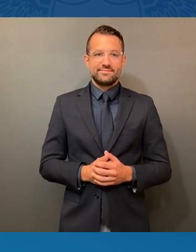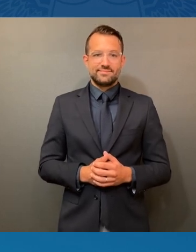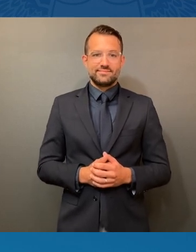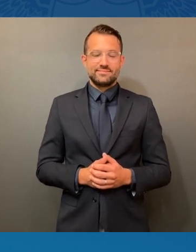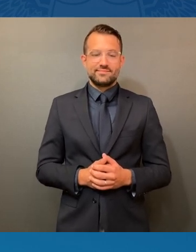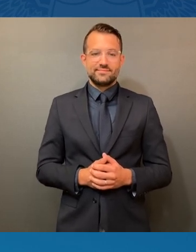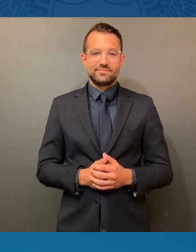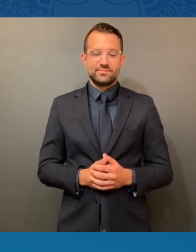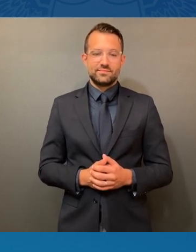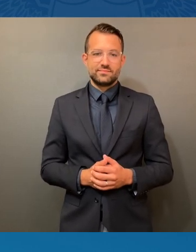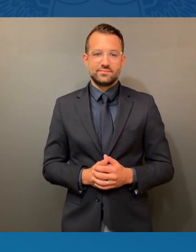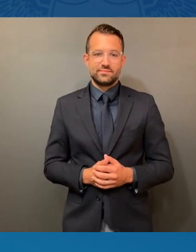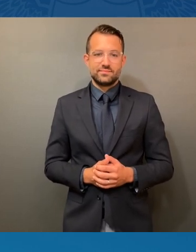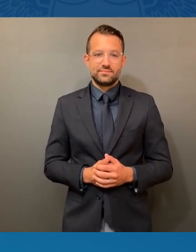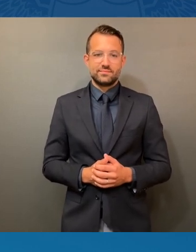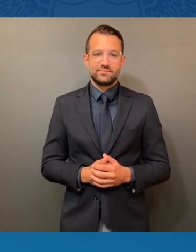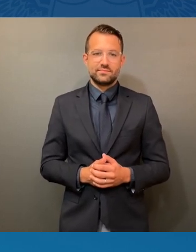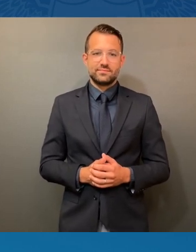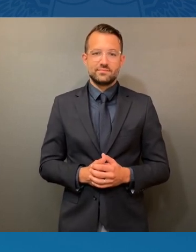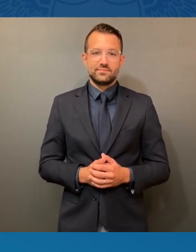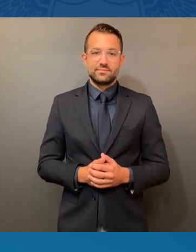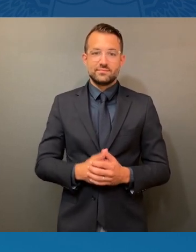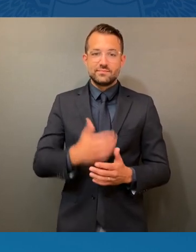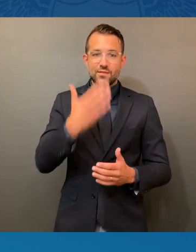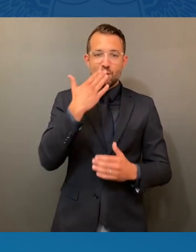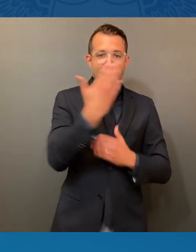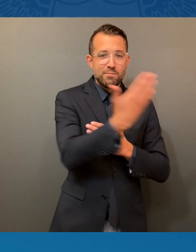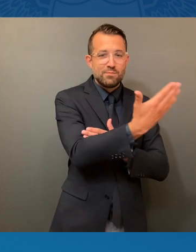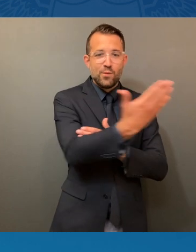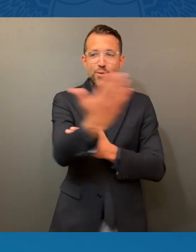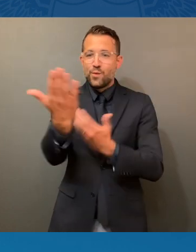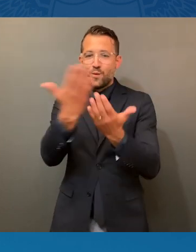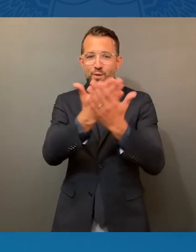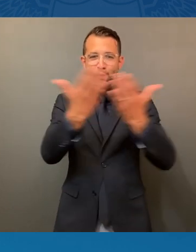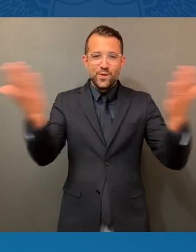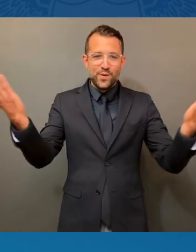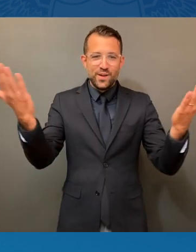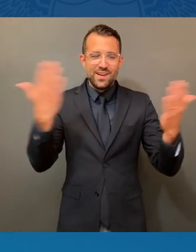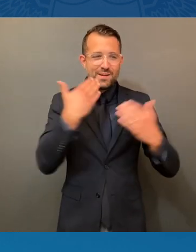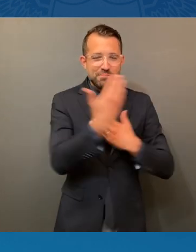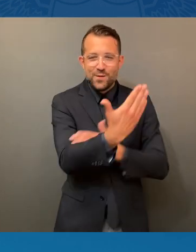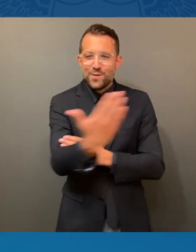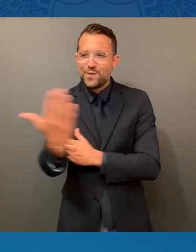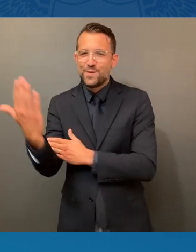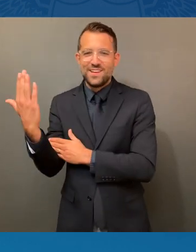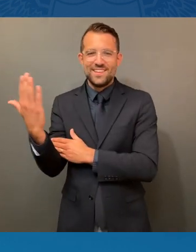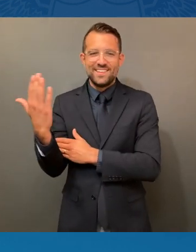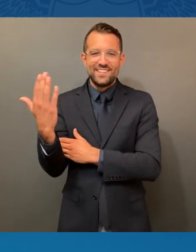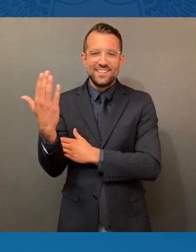The Vice President: Good morning, everyone. Good morning. Good morning. Good morning.